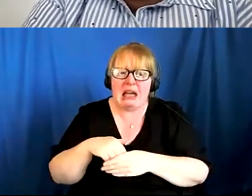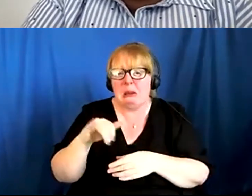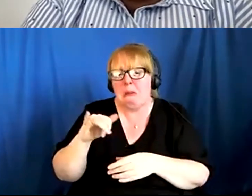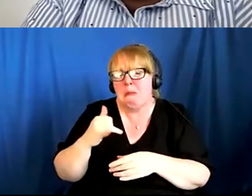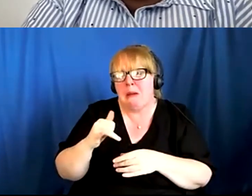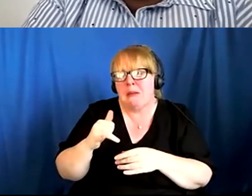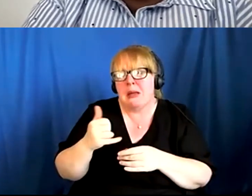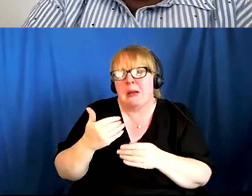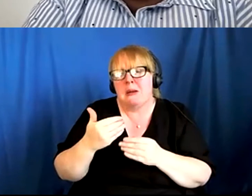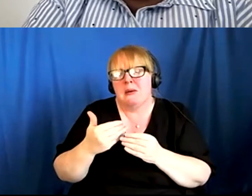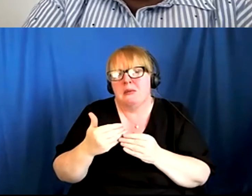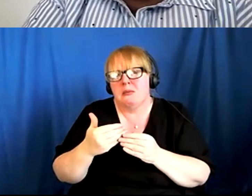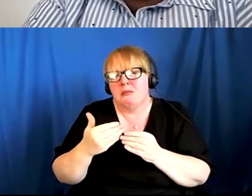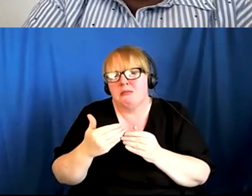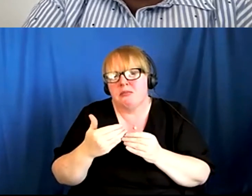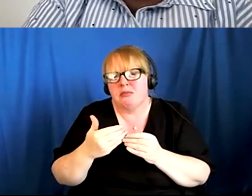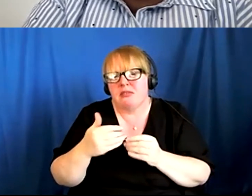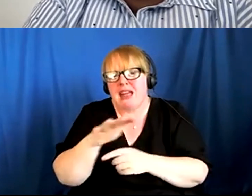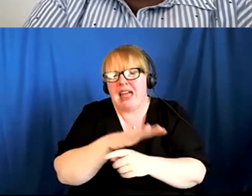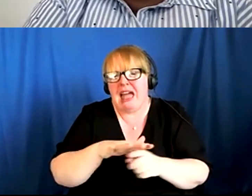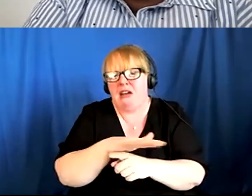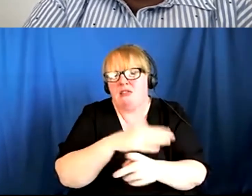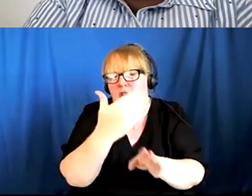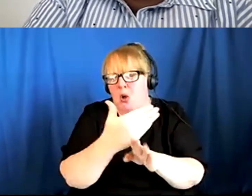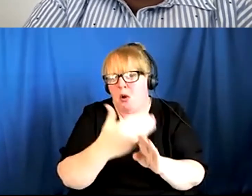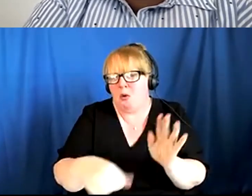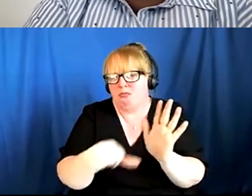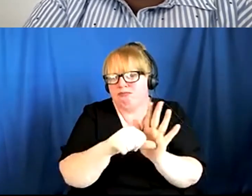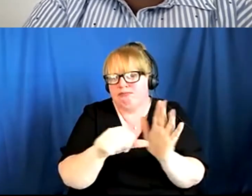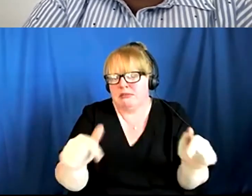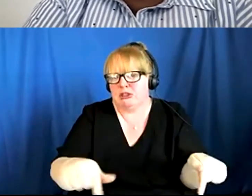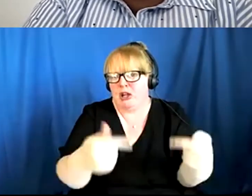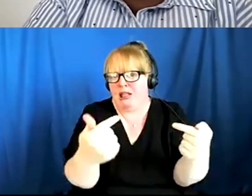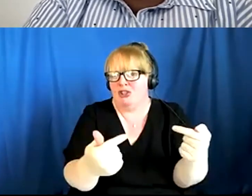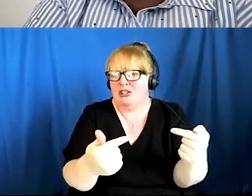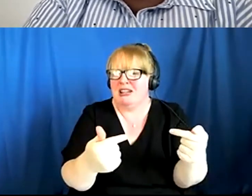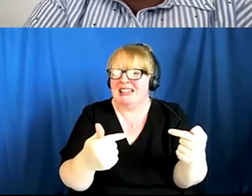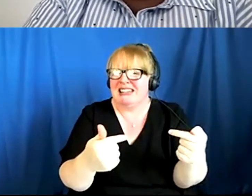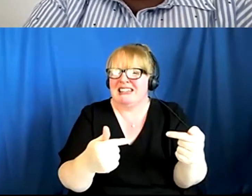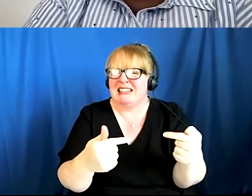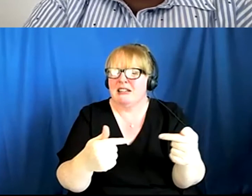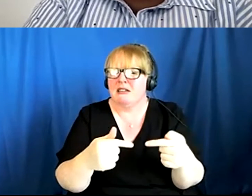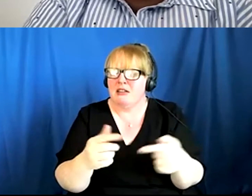problematic to work within than Sweden. So, sharing, organising together,